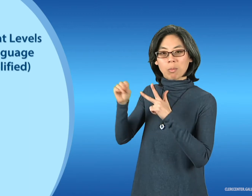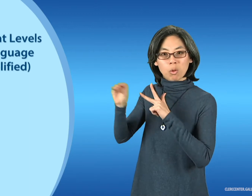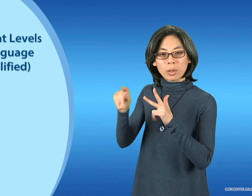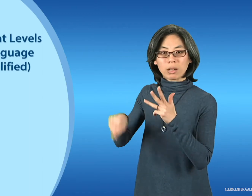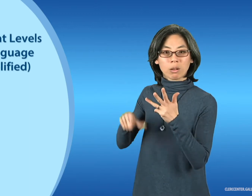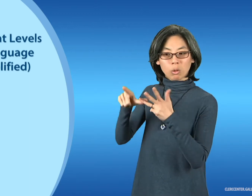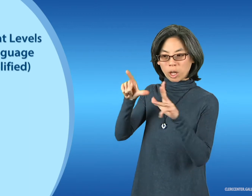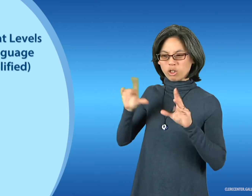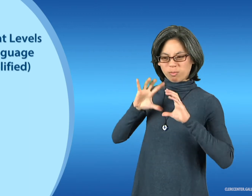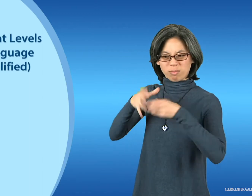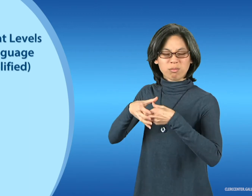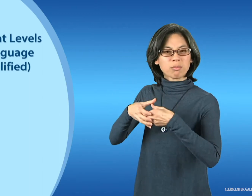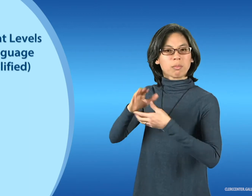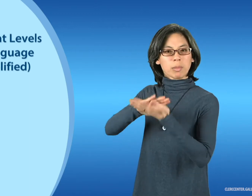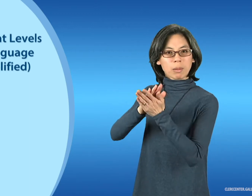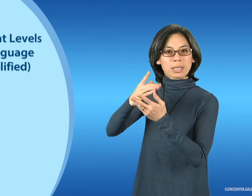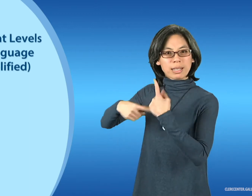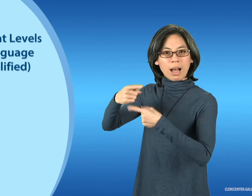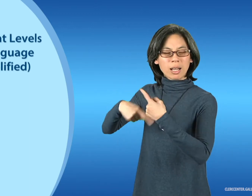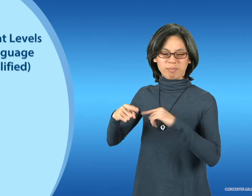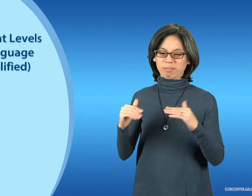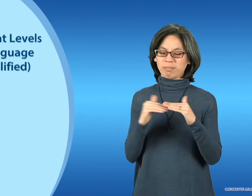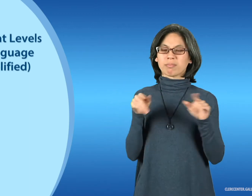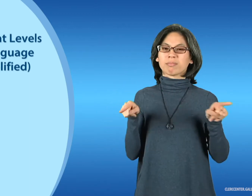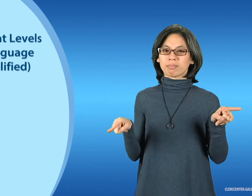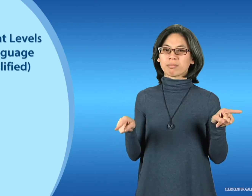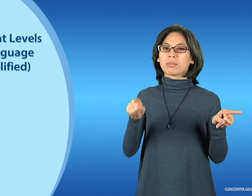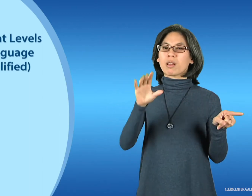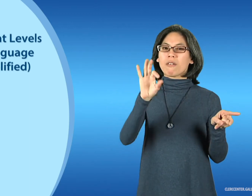orientation, location, movement which combine to form a word.